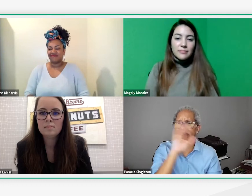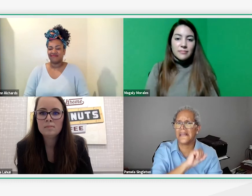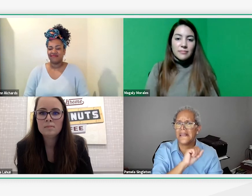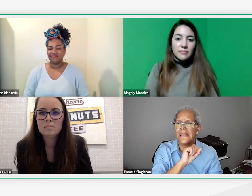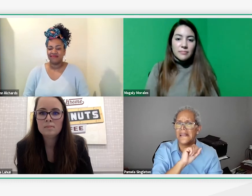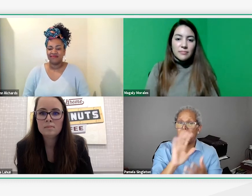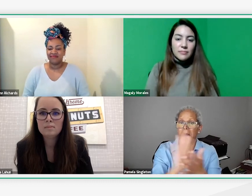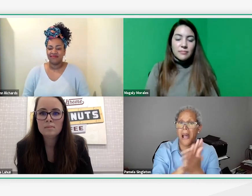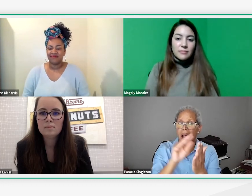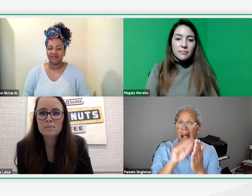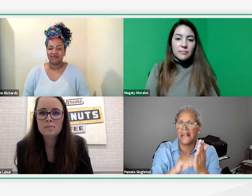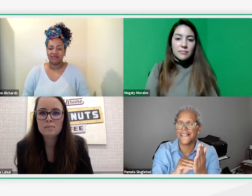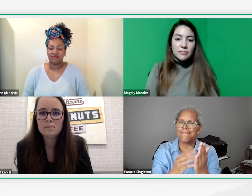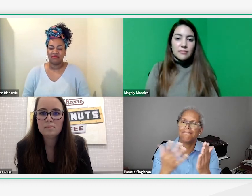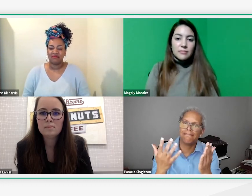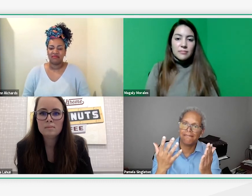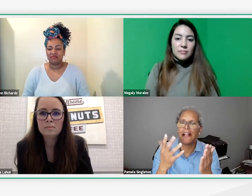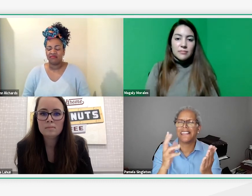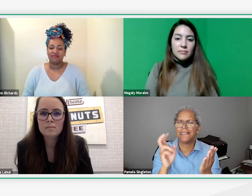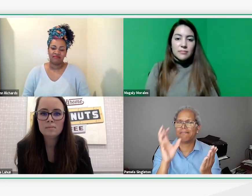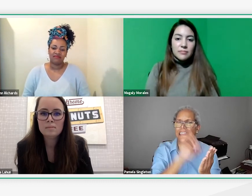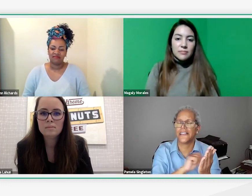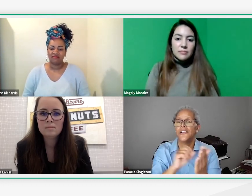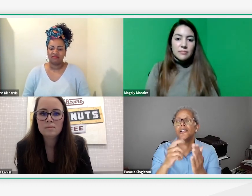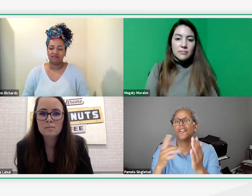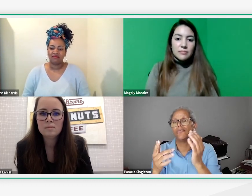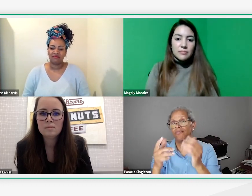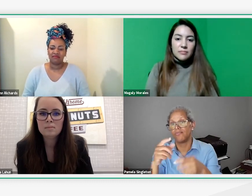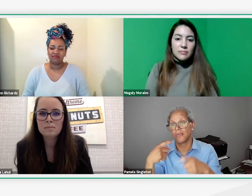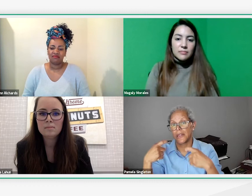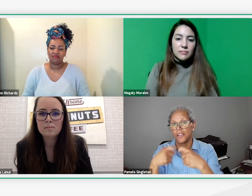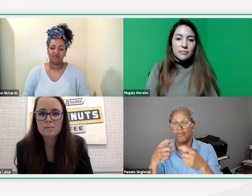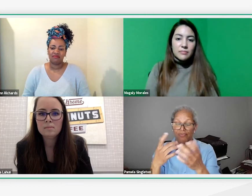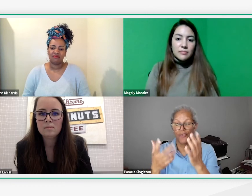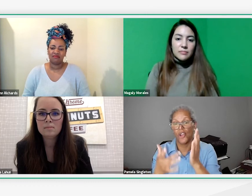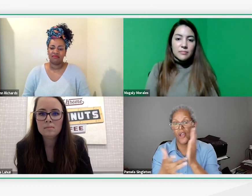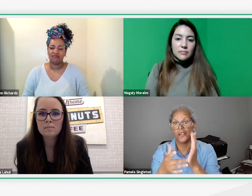it would be there automatically. Things are missed less with electronic filing.